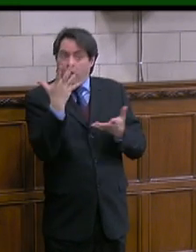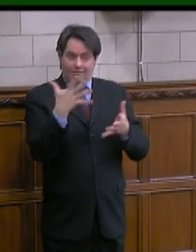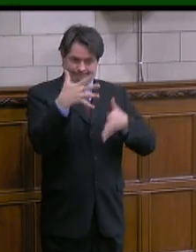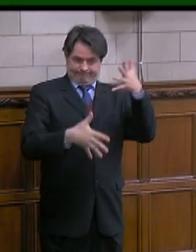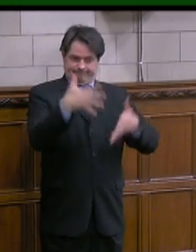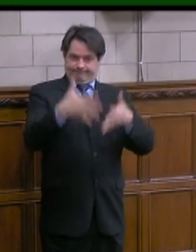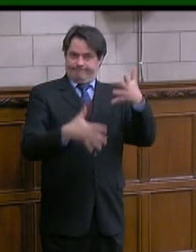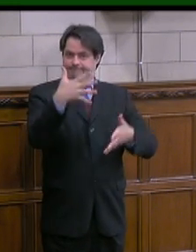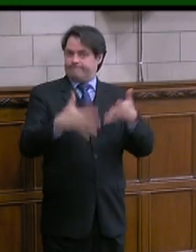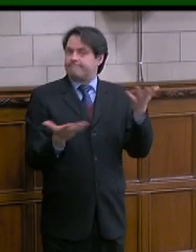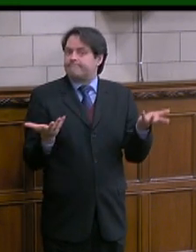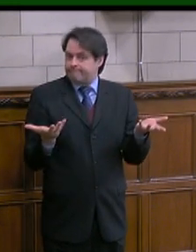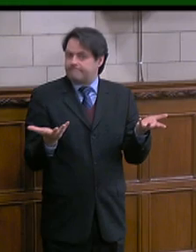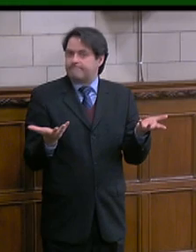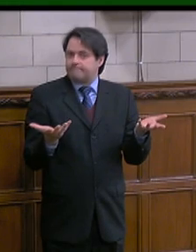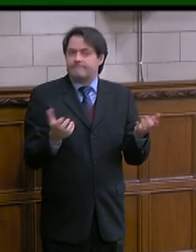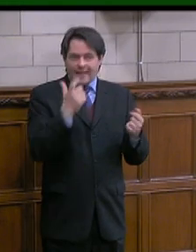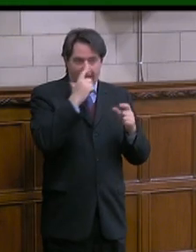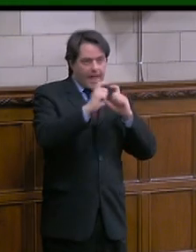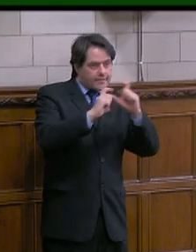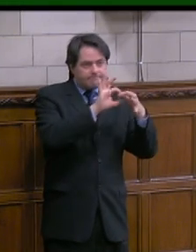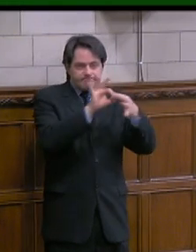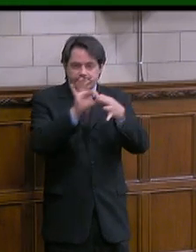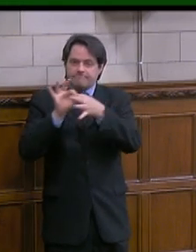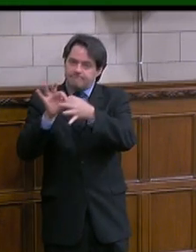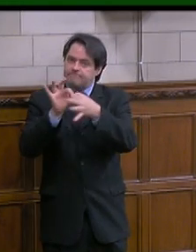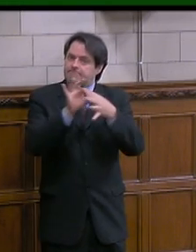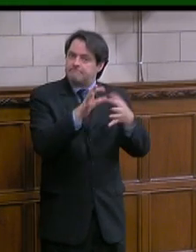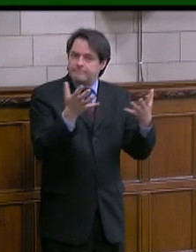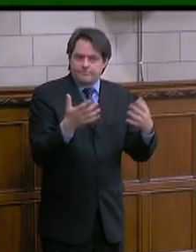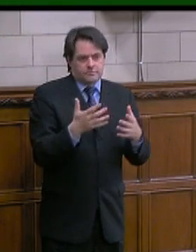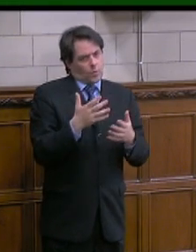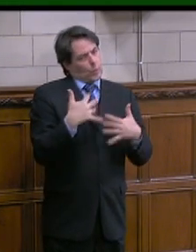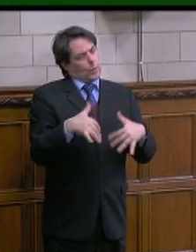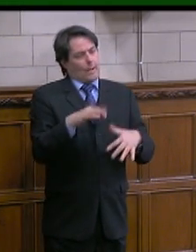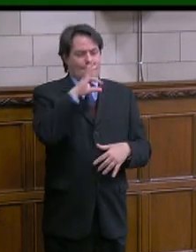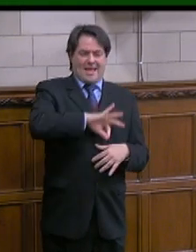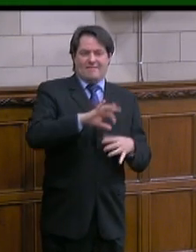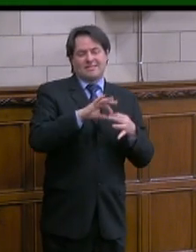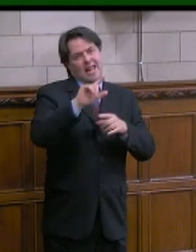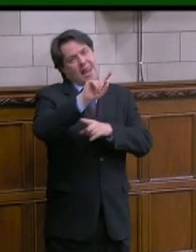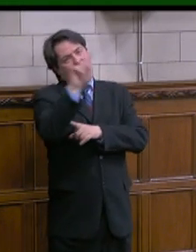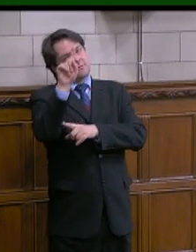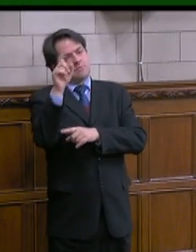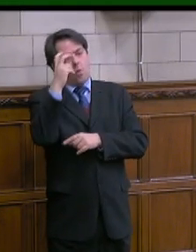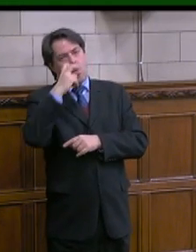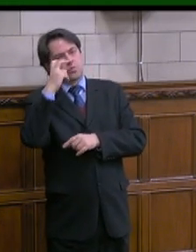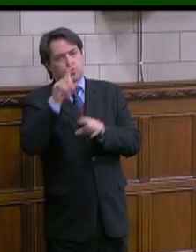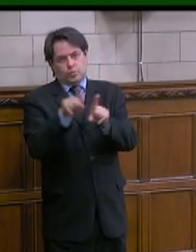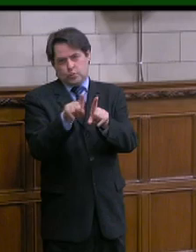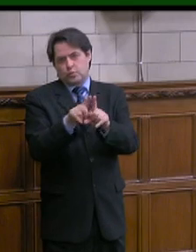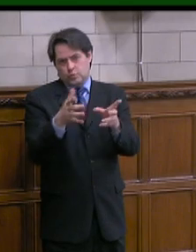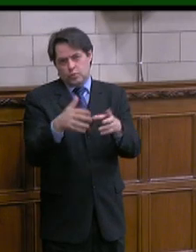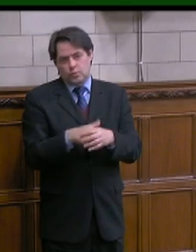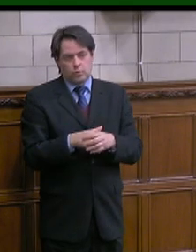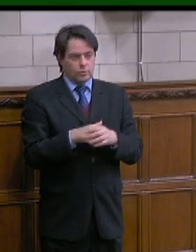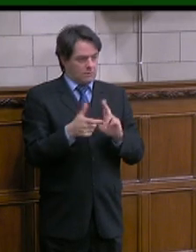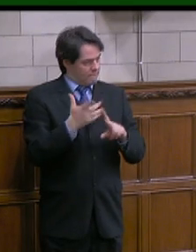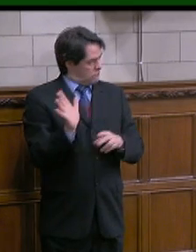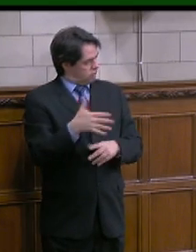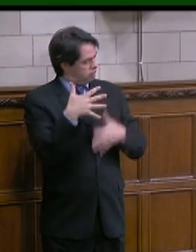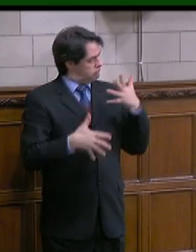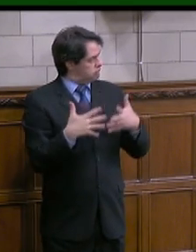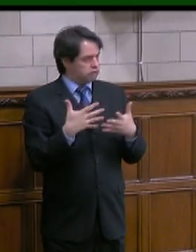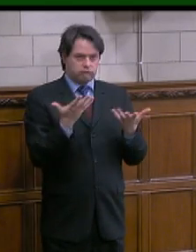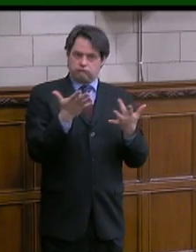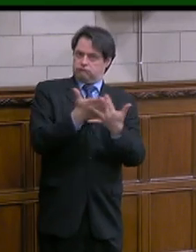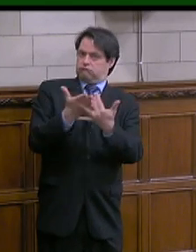communication, so ensuring access to BSL could bring real benefits later in life.